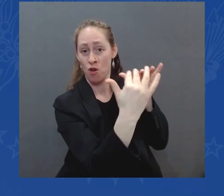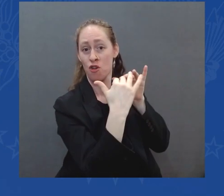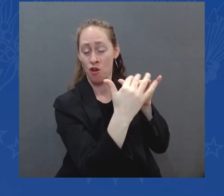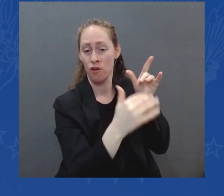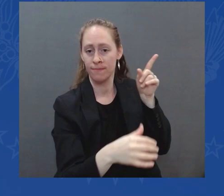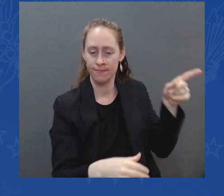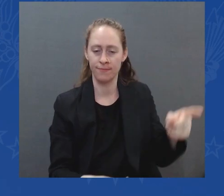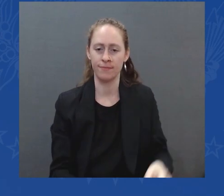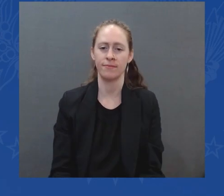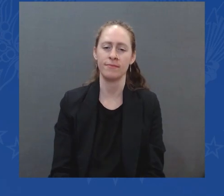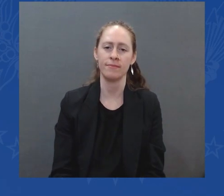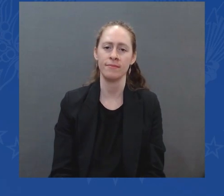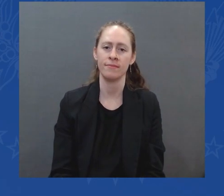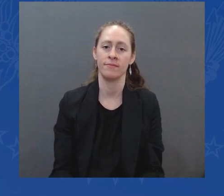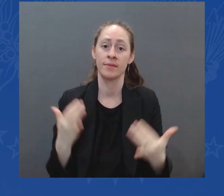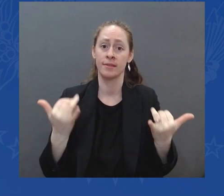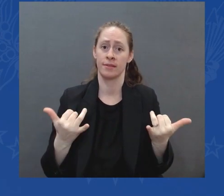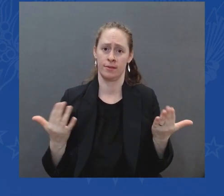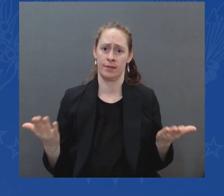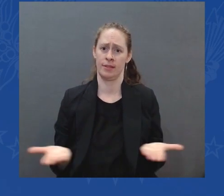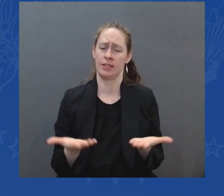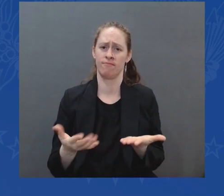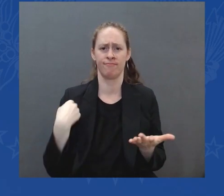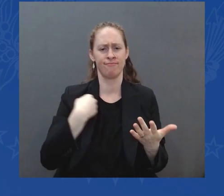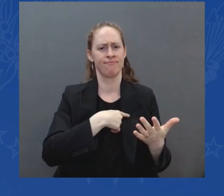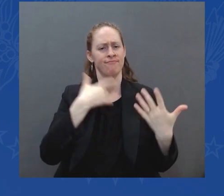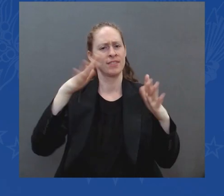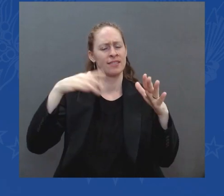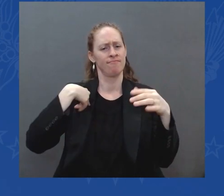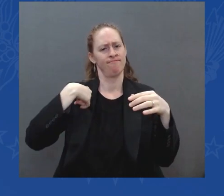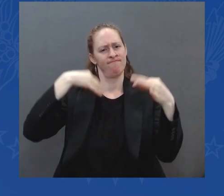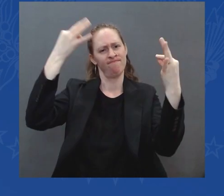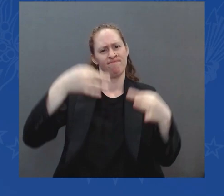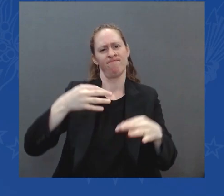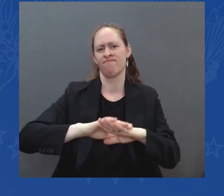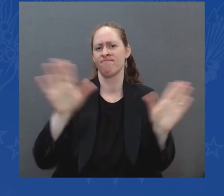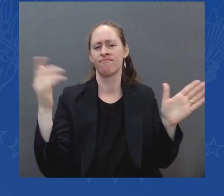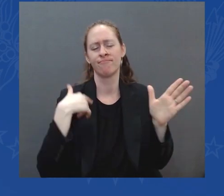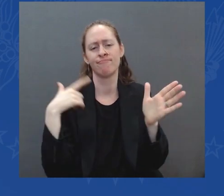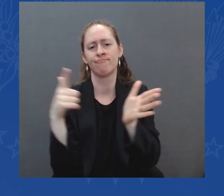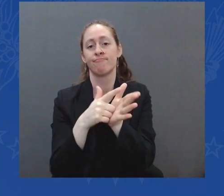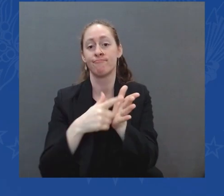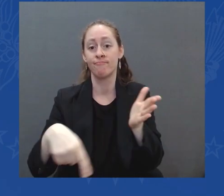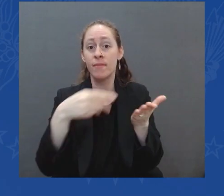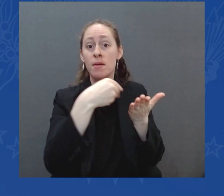Republicans and Democrats in Congress called for it and supported it. It was the right thing to do.